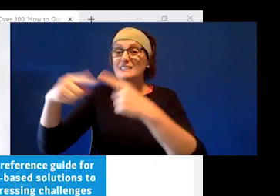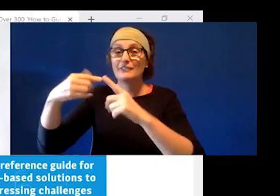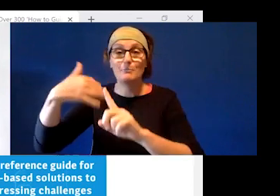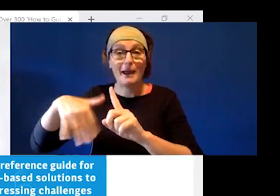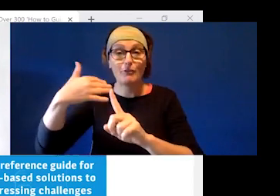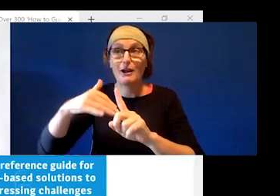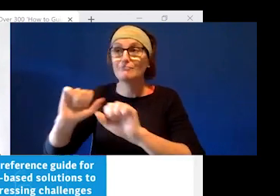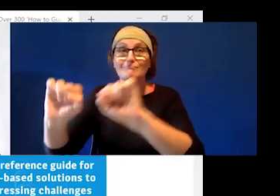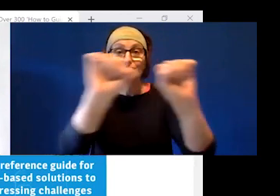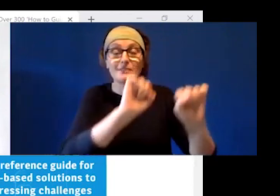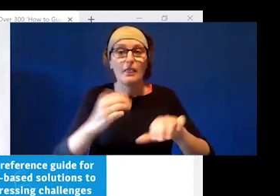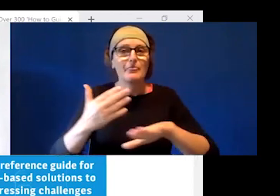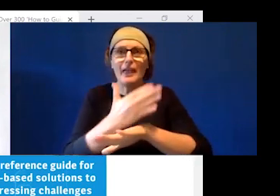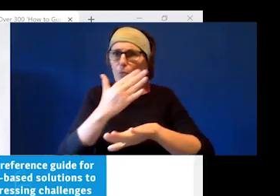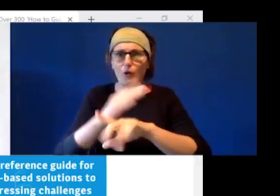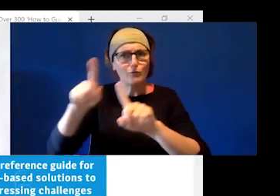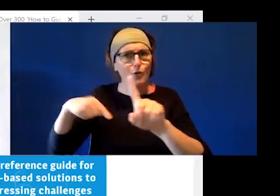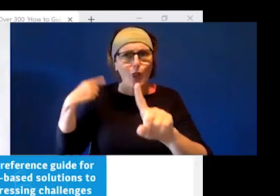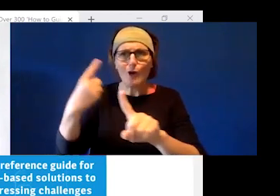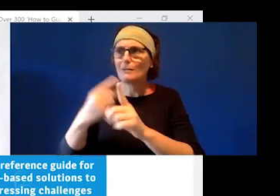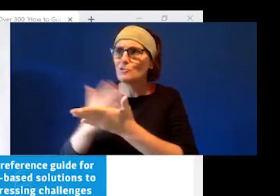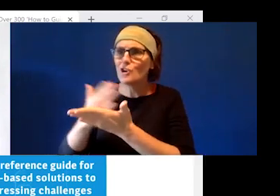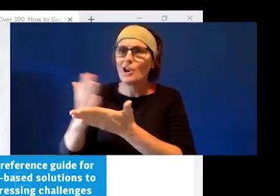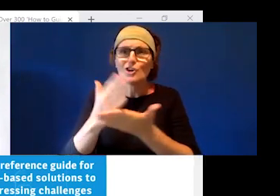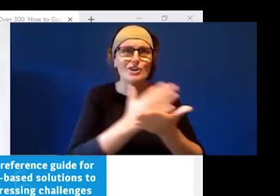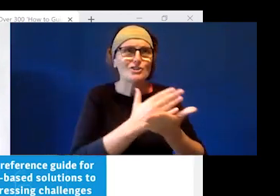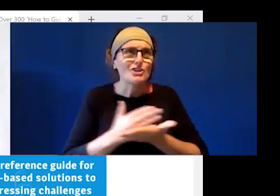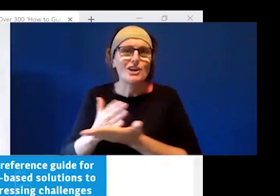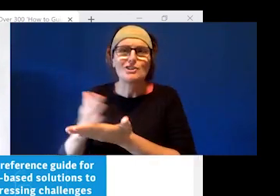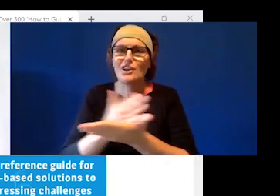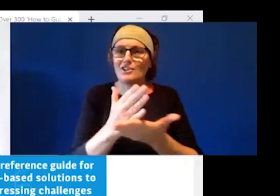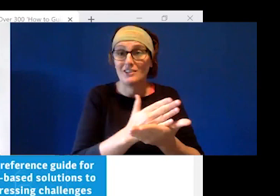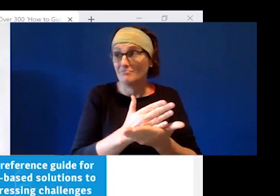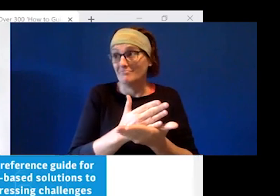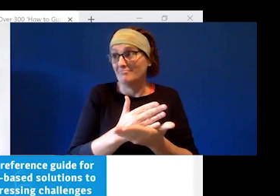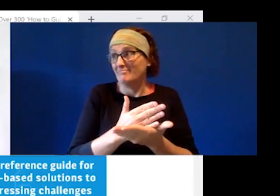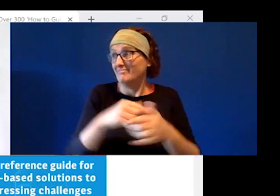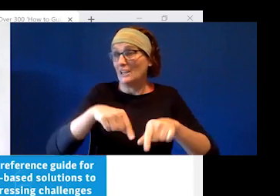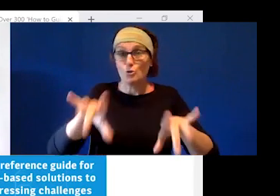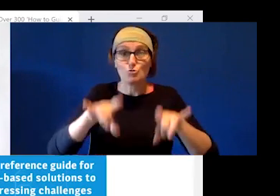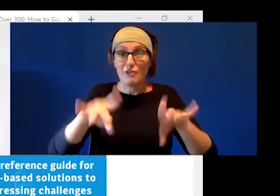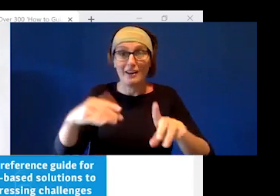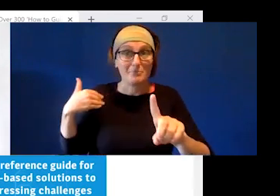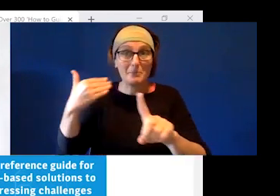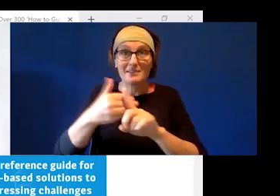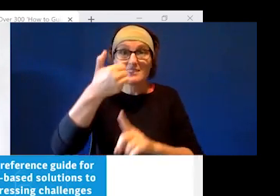working in share ways in this country for 60, 70, 80,000 years.